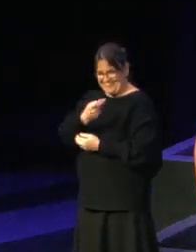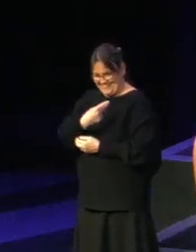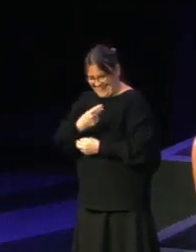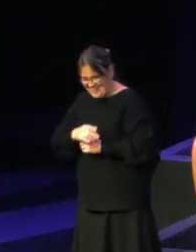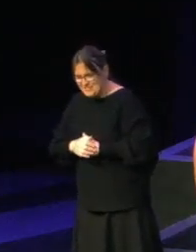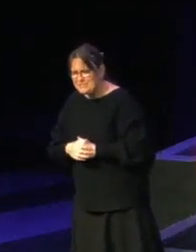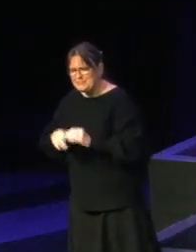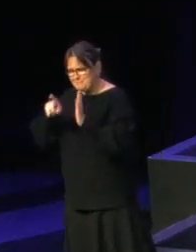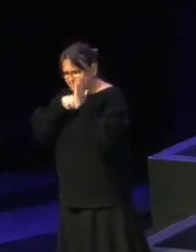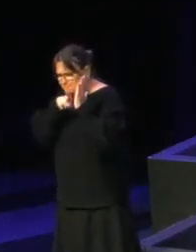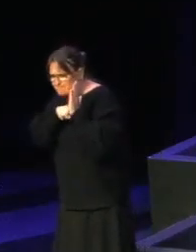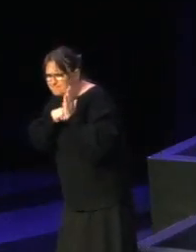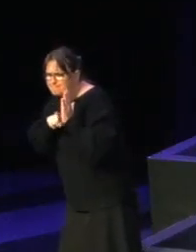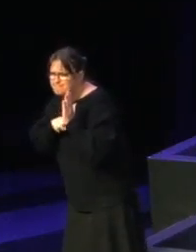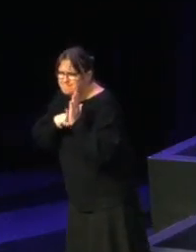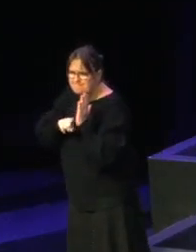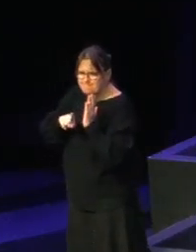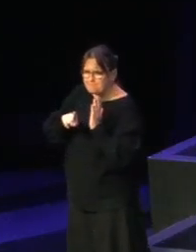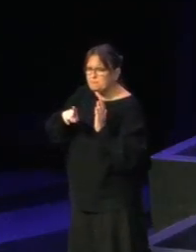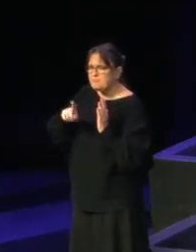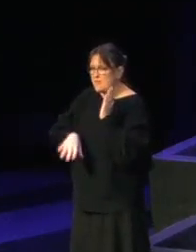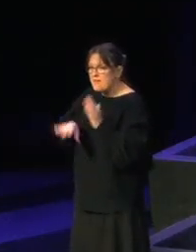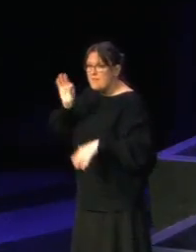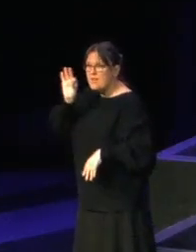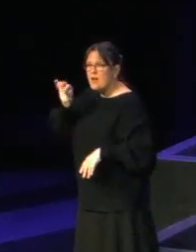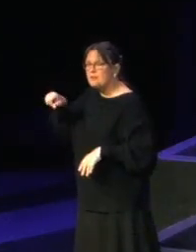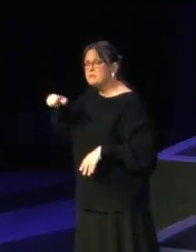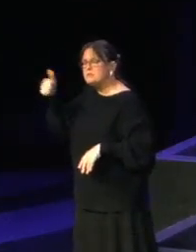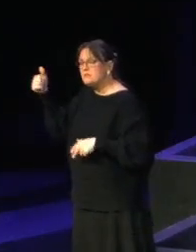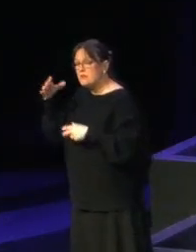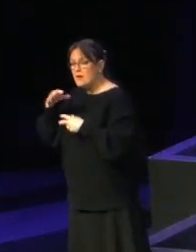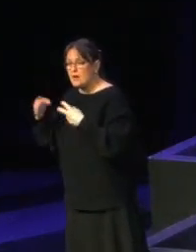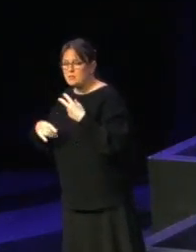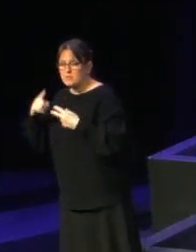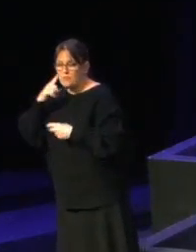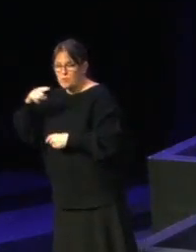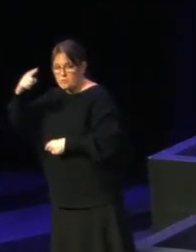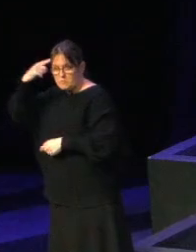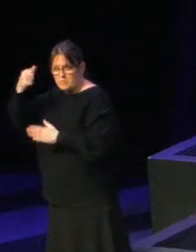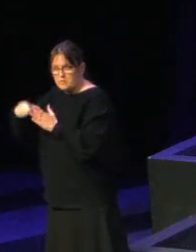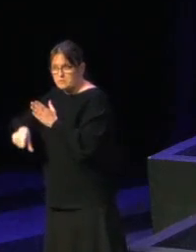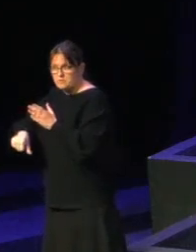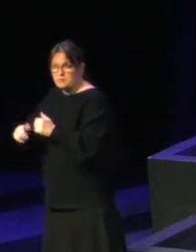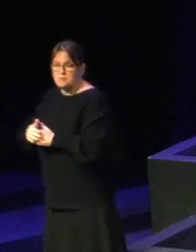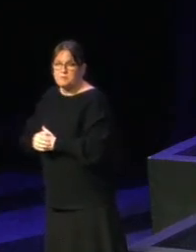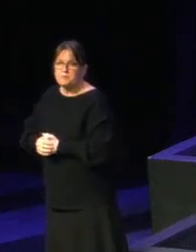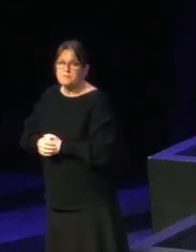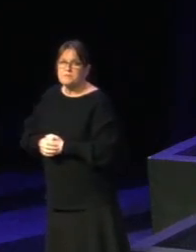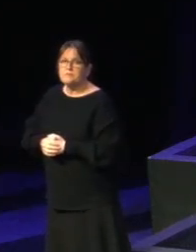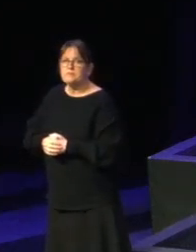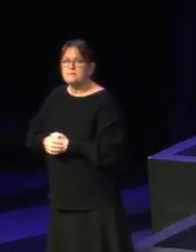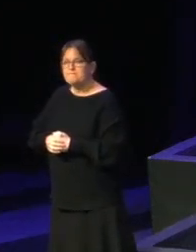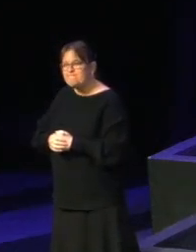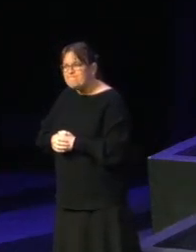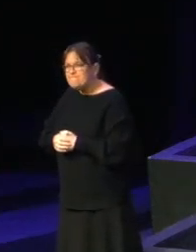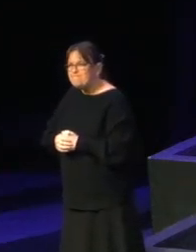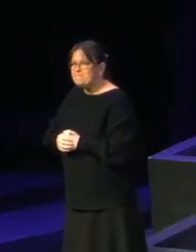extensive research and we found the alternative option for brain surgery. Instead of controlling